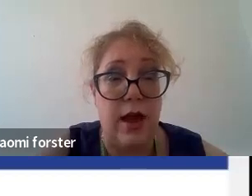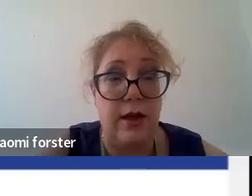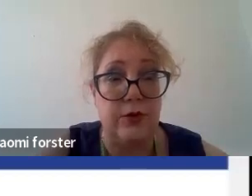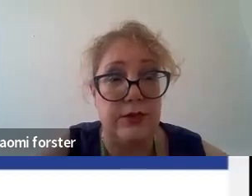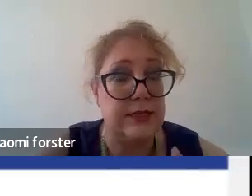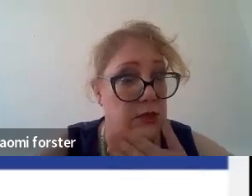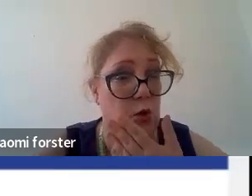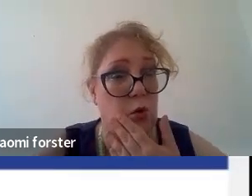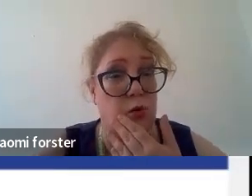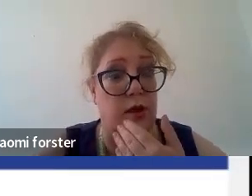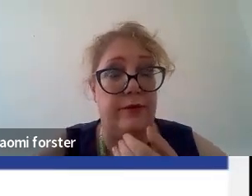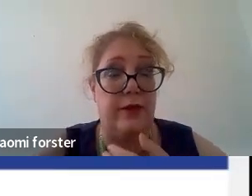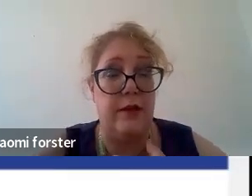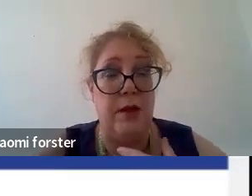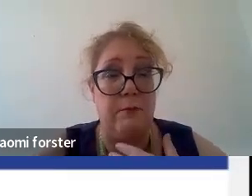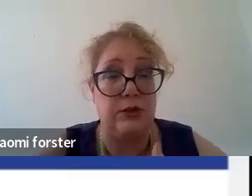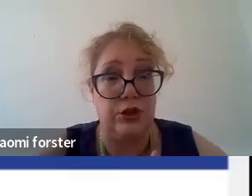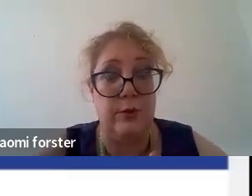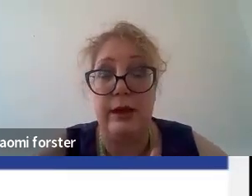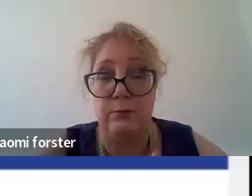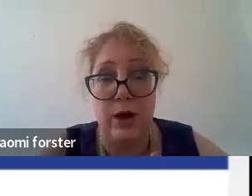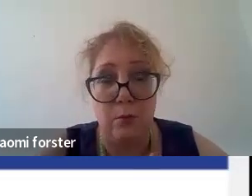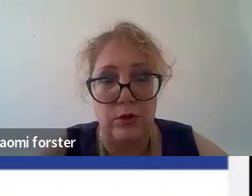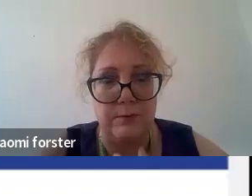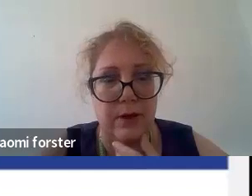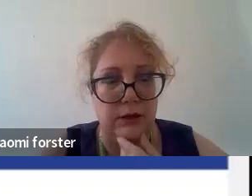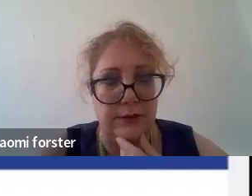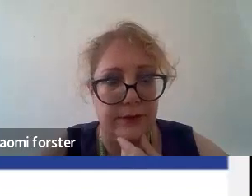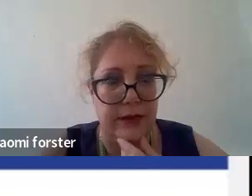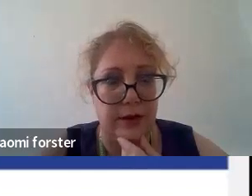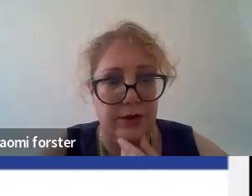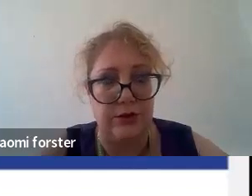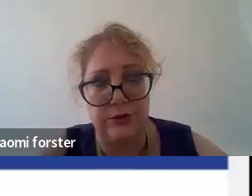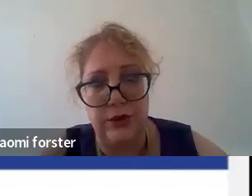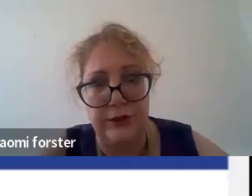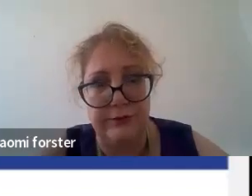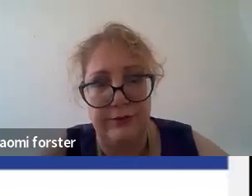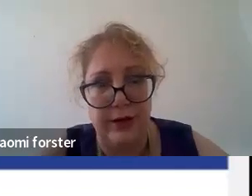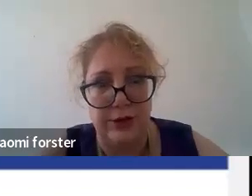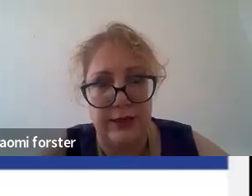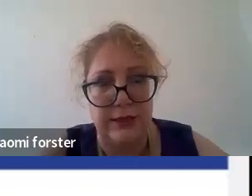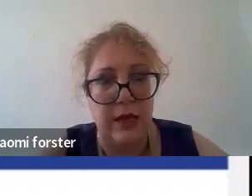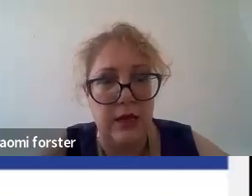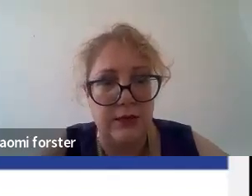Now, of course, this is all much newer and wasn't part of the original audiology refreshers.